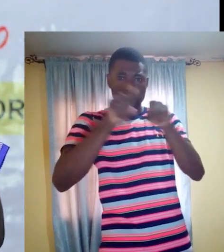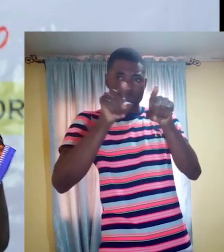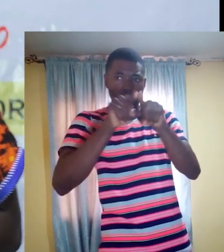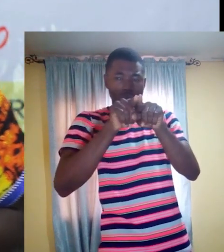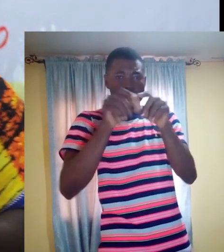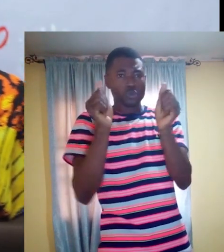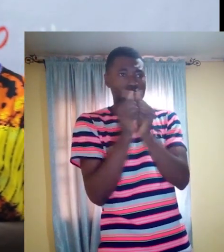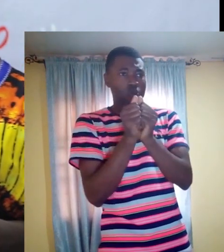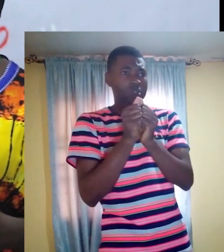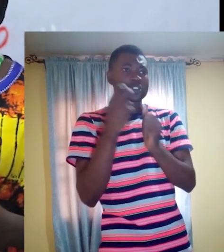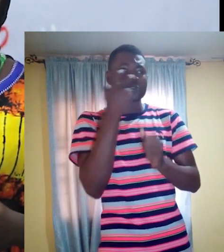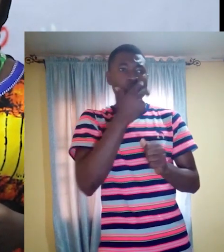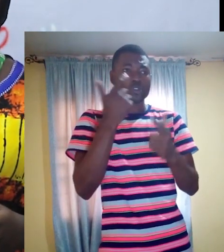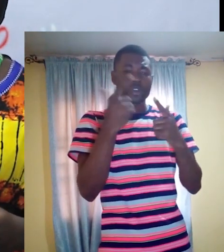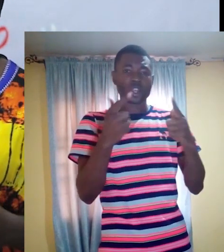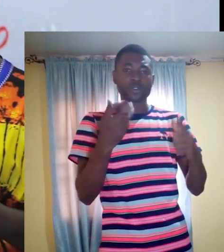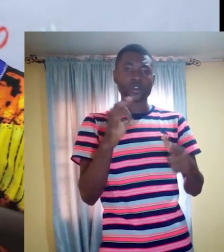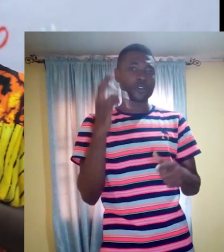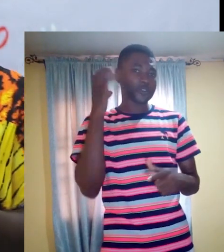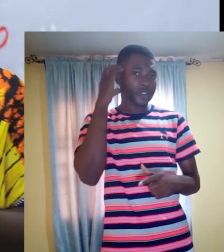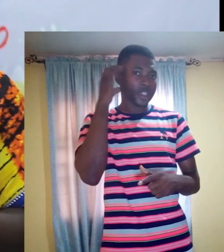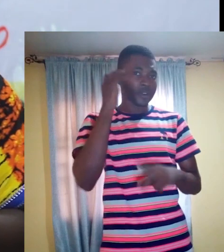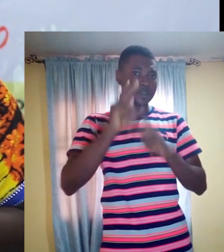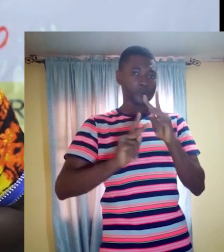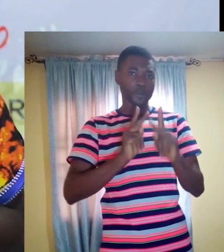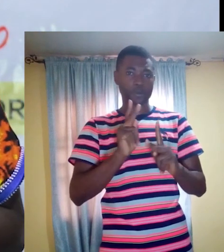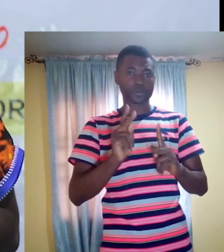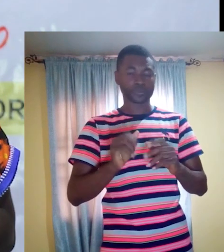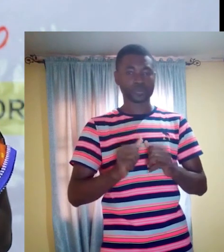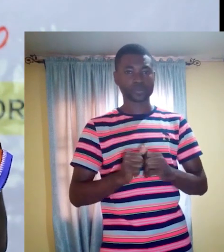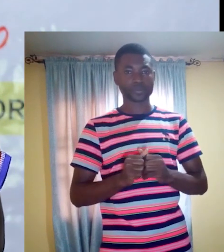that the Deaf people’s national languages should have equal status with the spoken languages